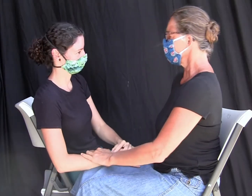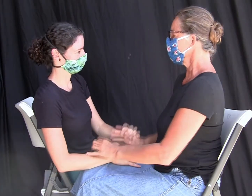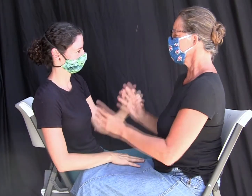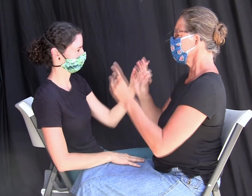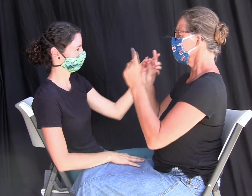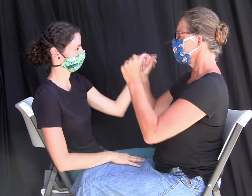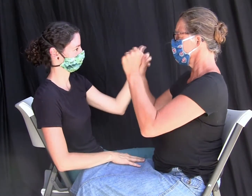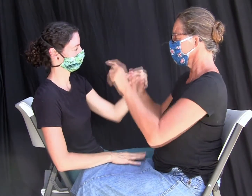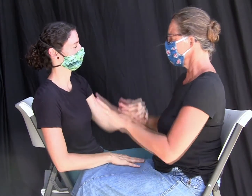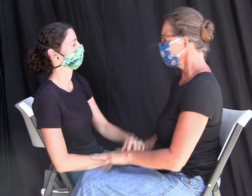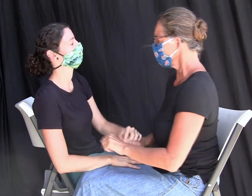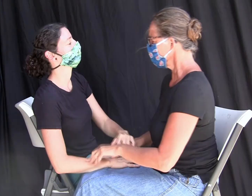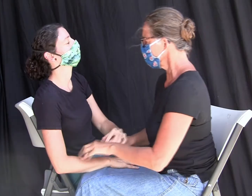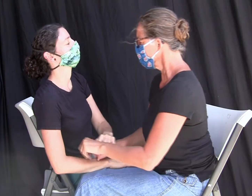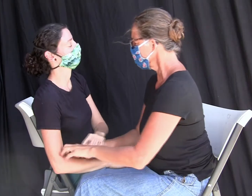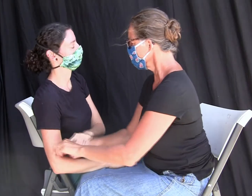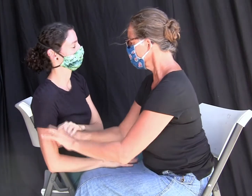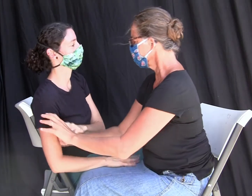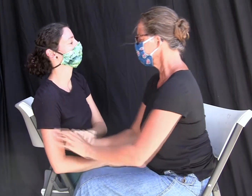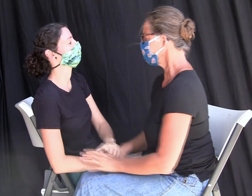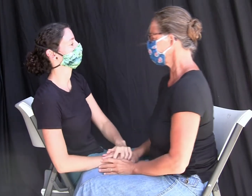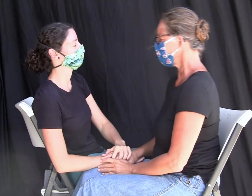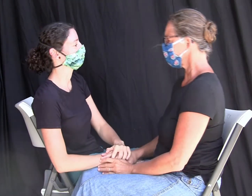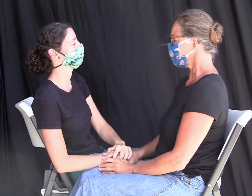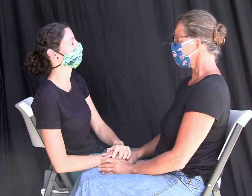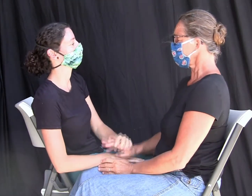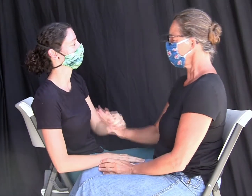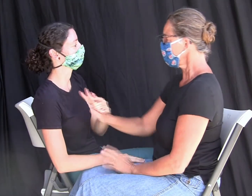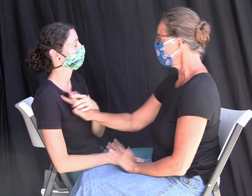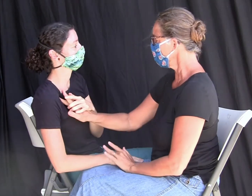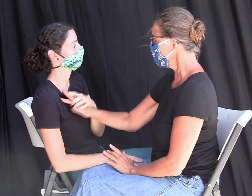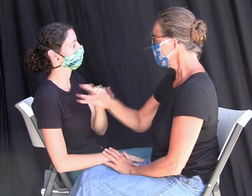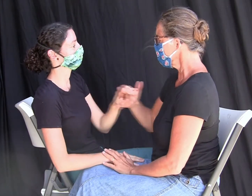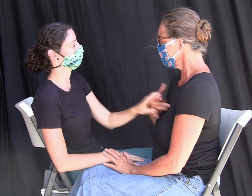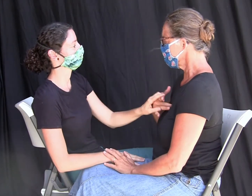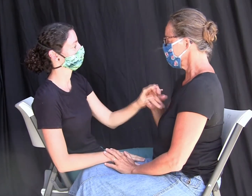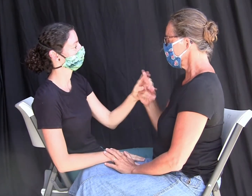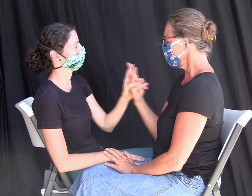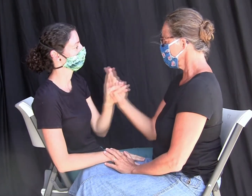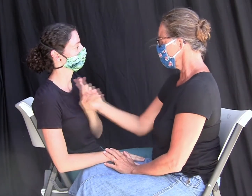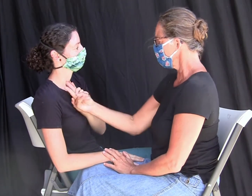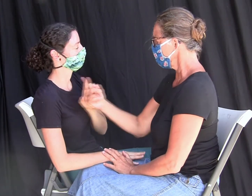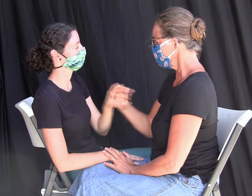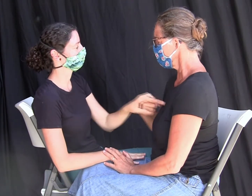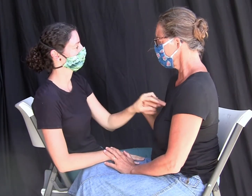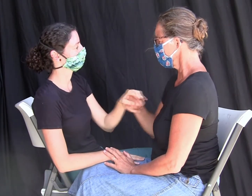learning and development is fostered. When communicating in Protactile language, touch happens reciprocally